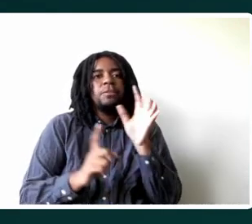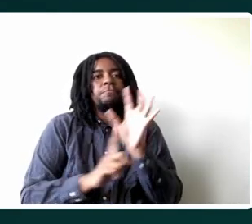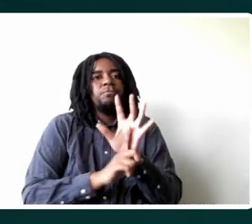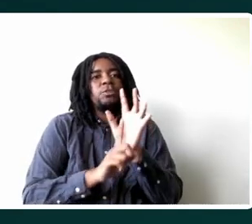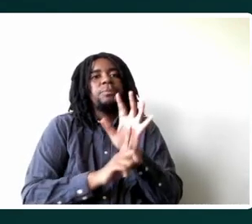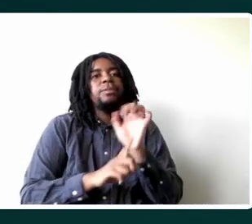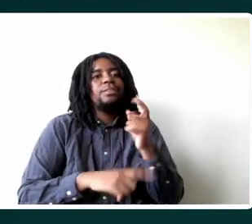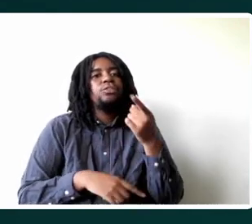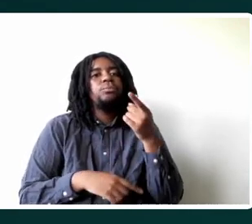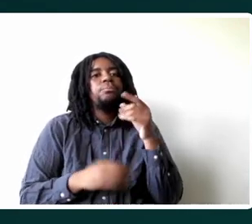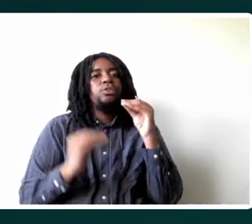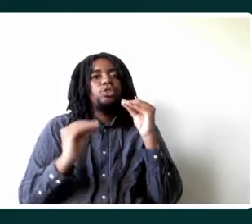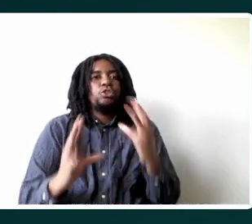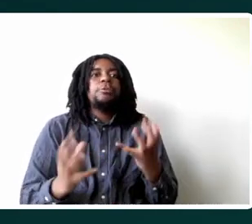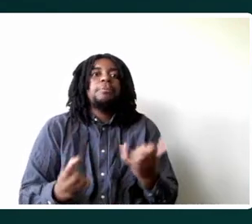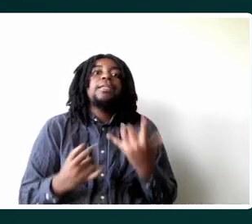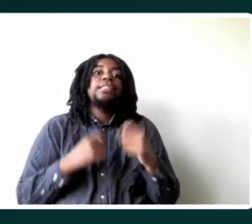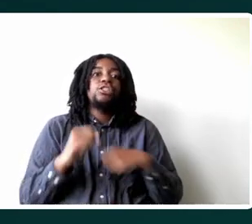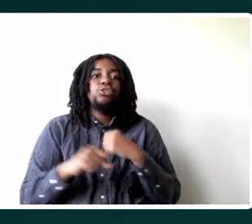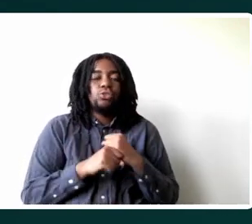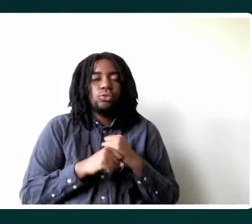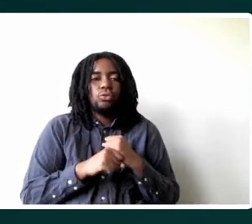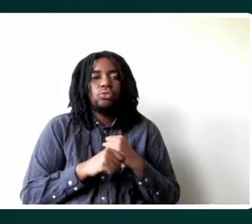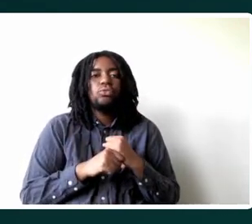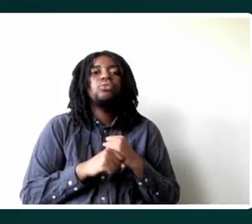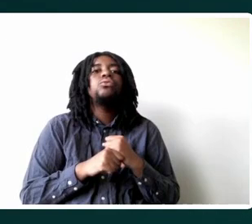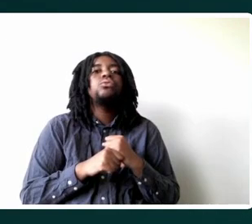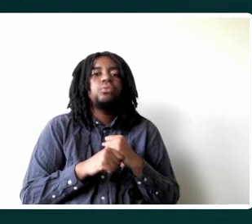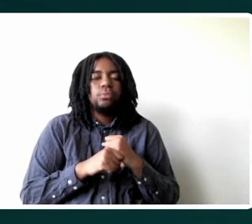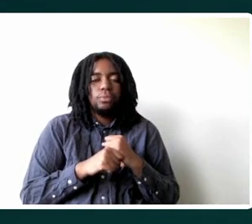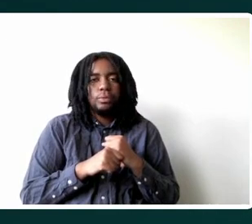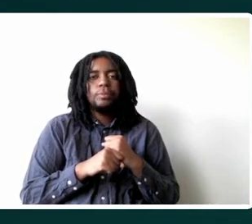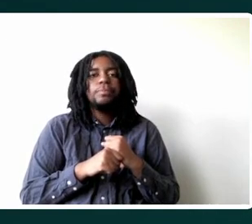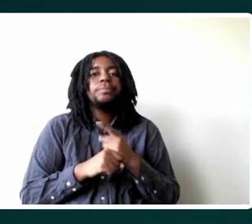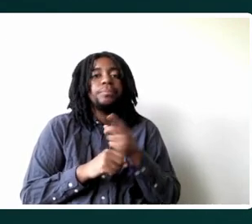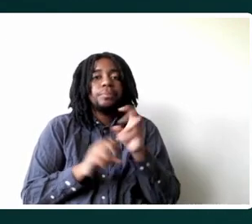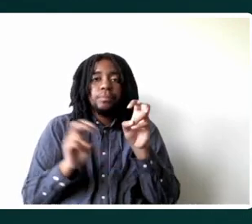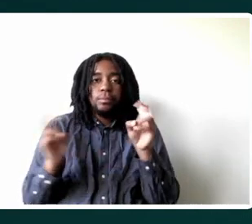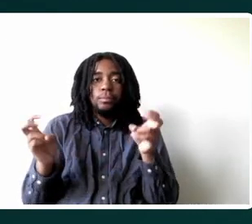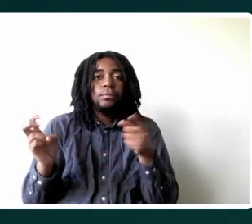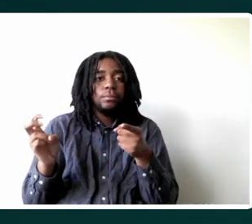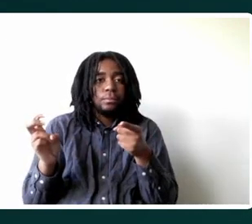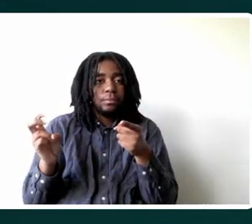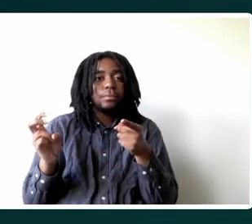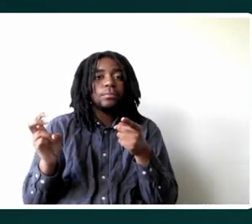Schools, where she, you know, through this quote, is talking about the power -- the transformative